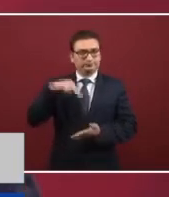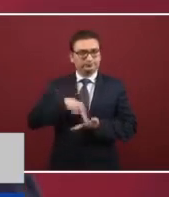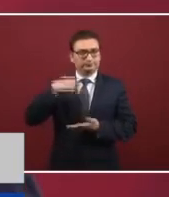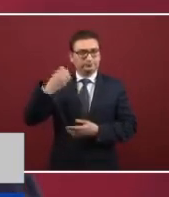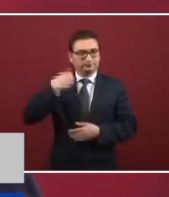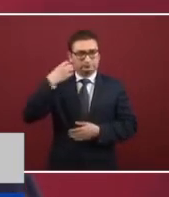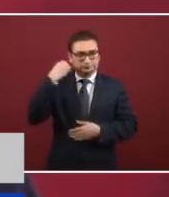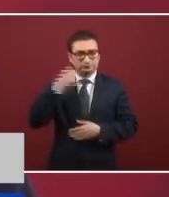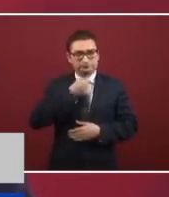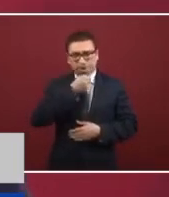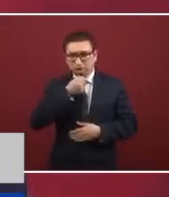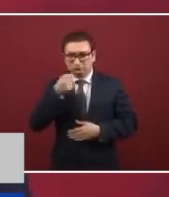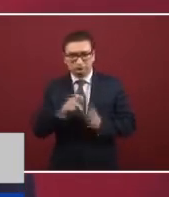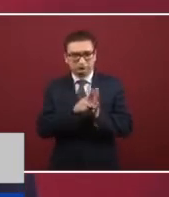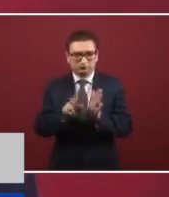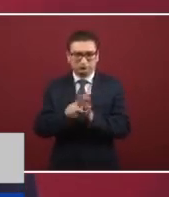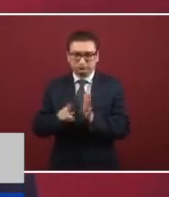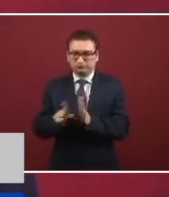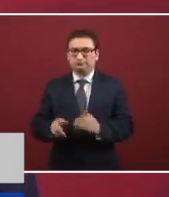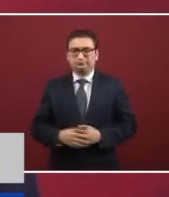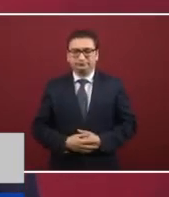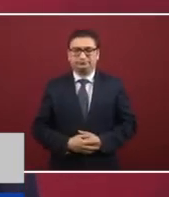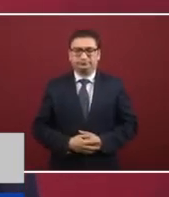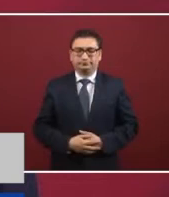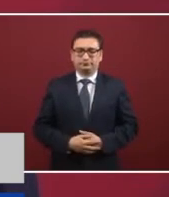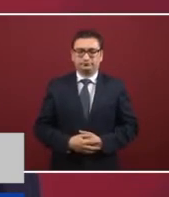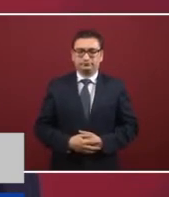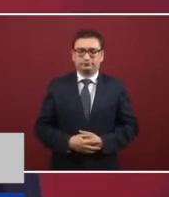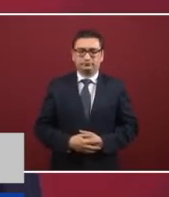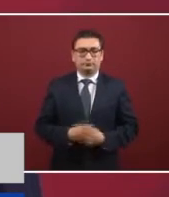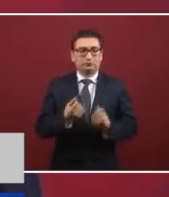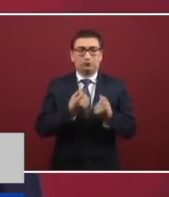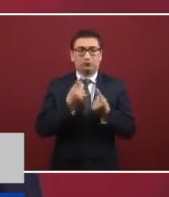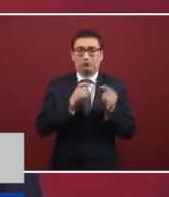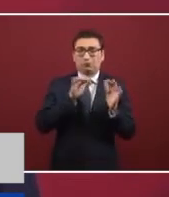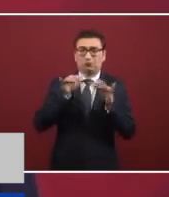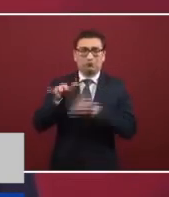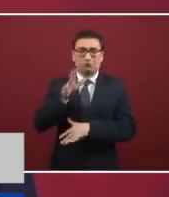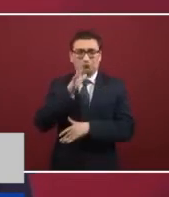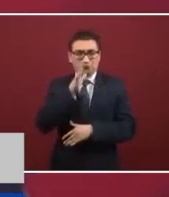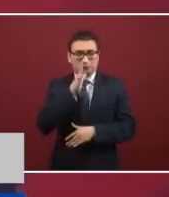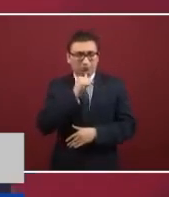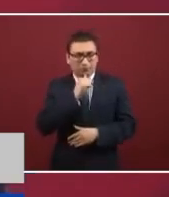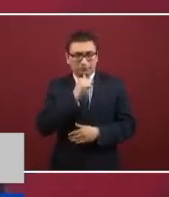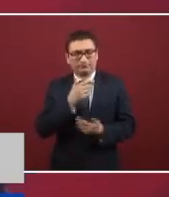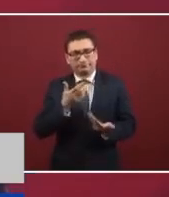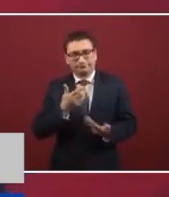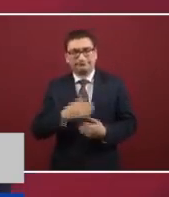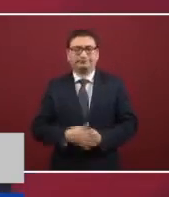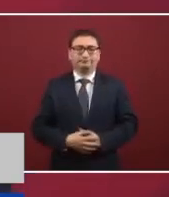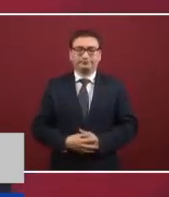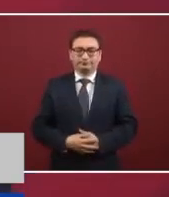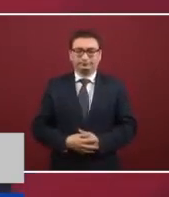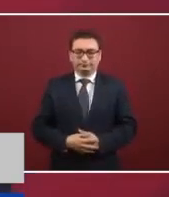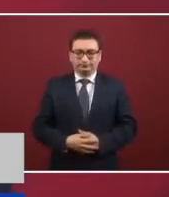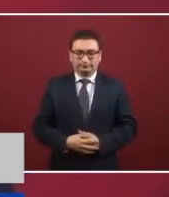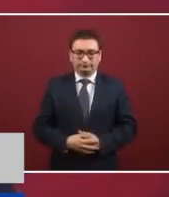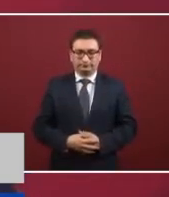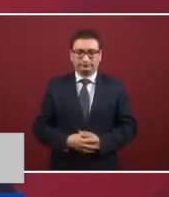the issue of clandestine graves the issue of migration policy not only security issues but it is the central issue